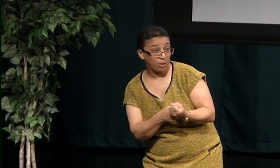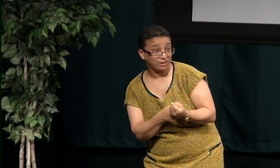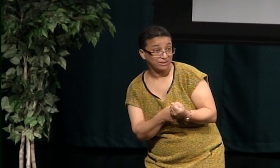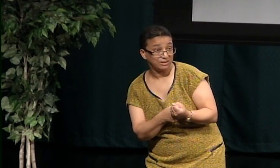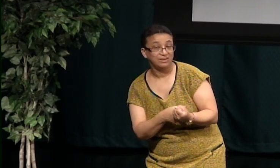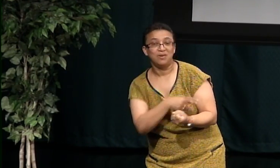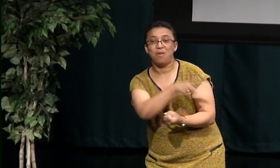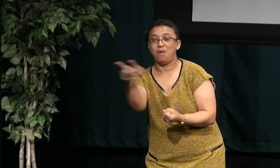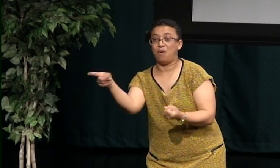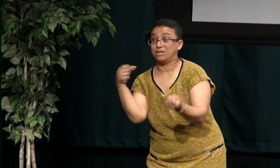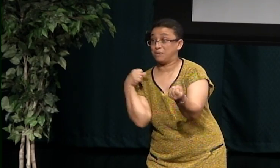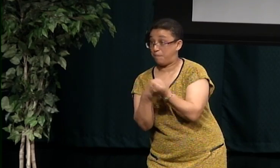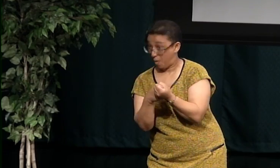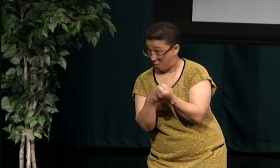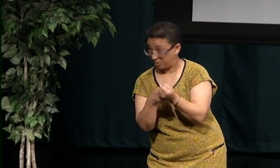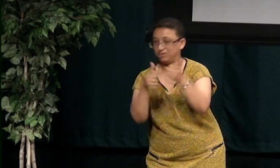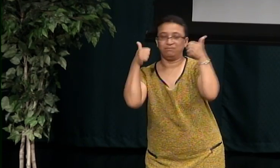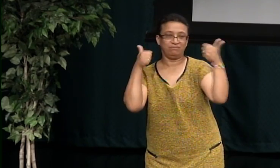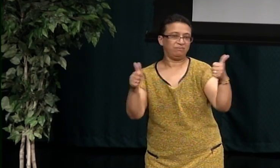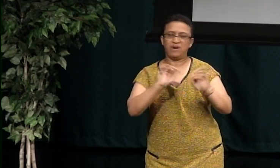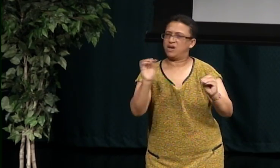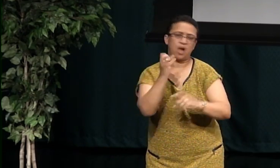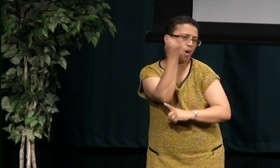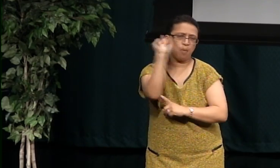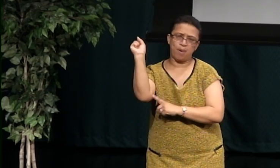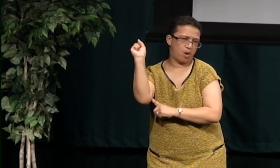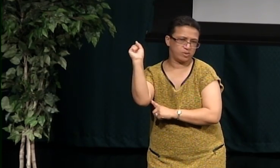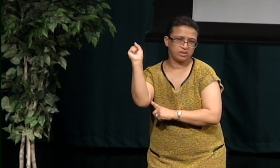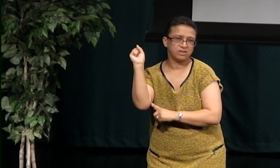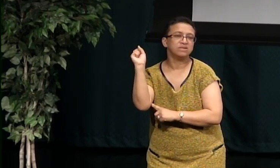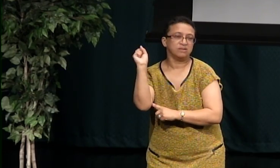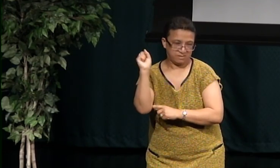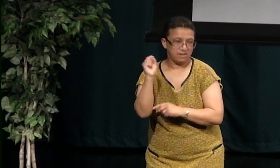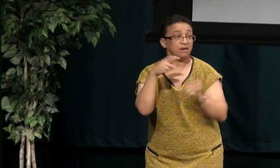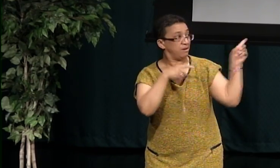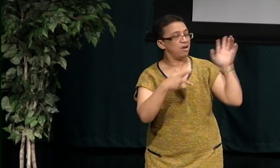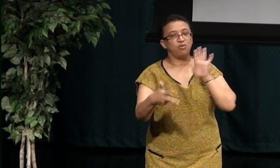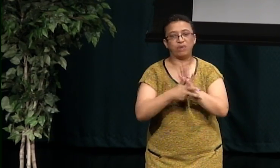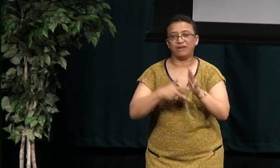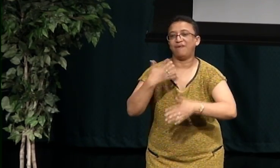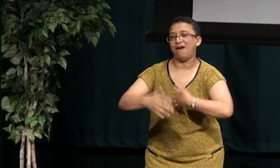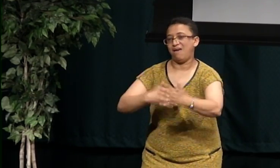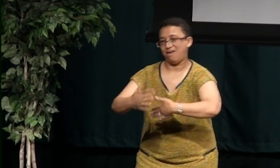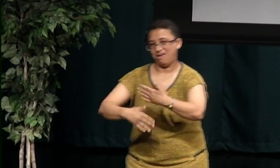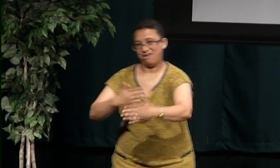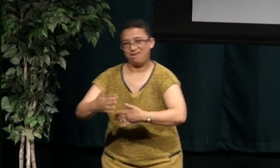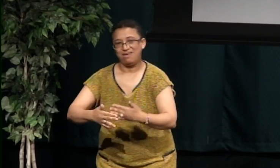whether they vote, oppose, support. Nobody opposed it by the way.